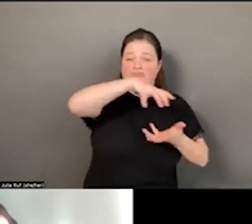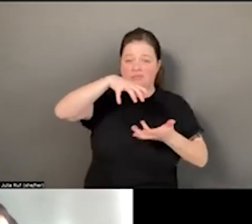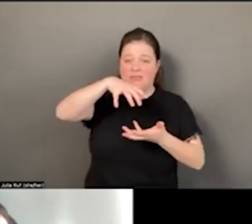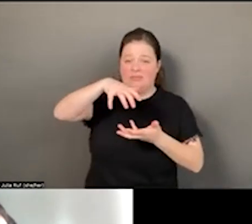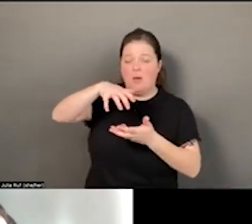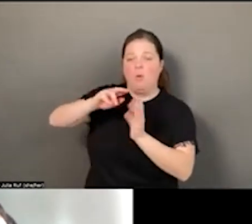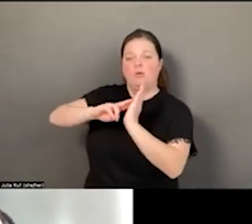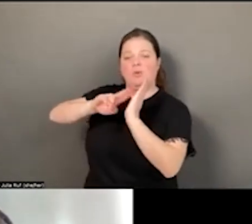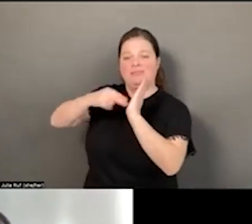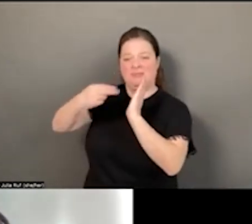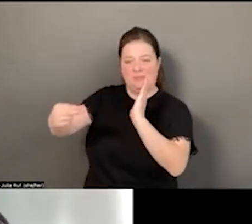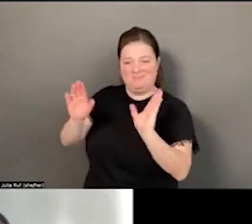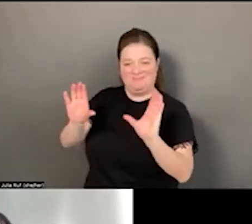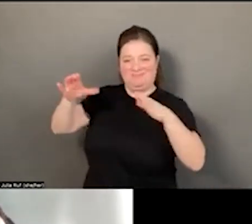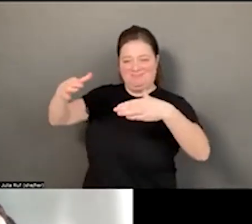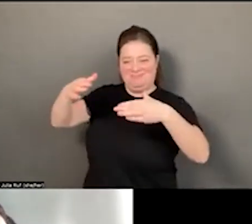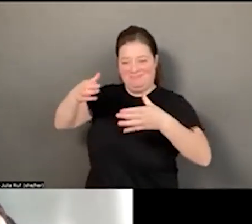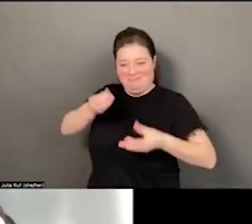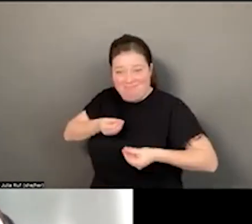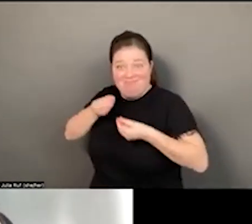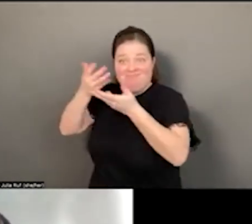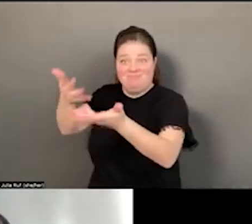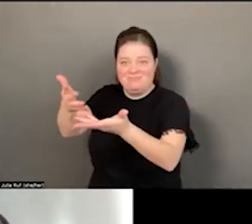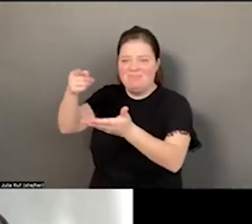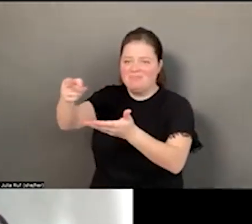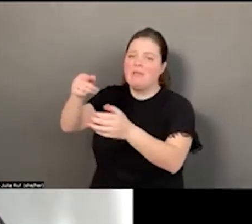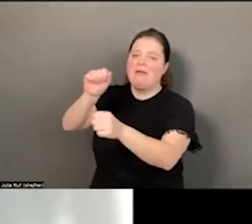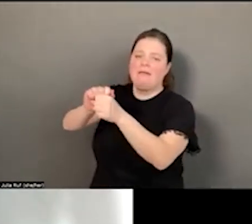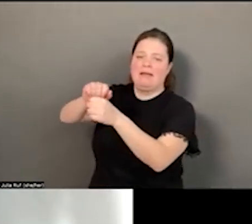a good review and a good assessment on how they use implementing the Convention.